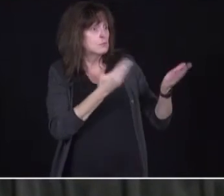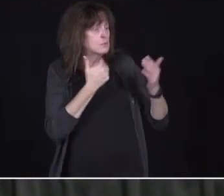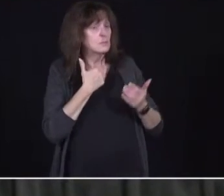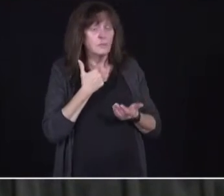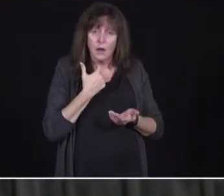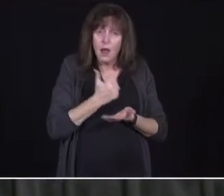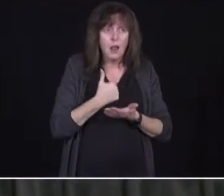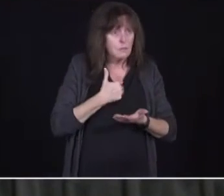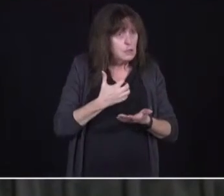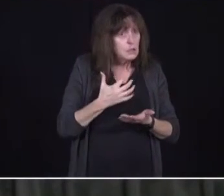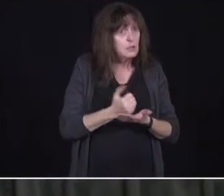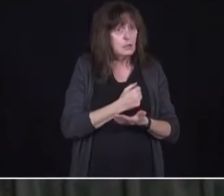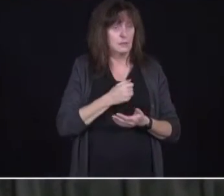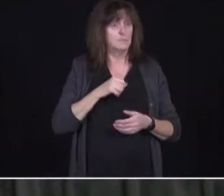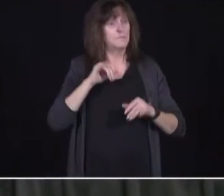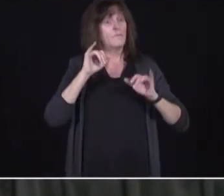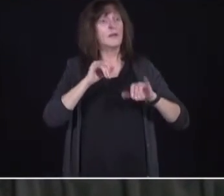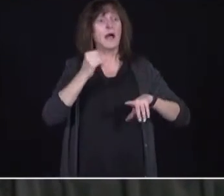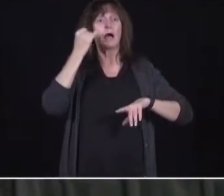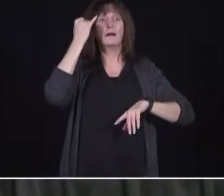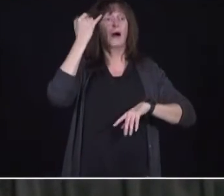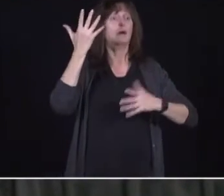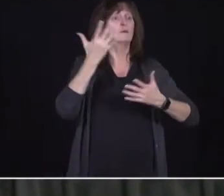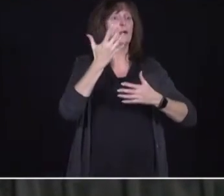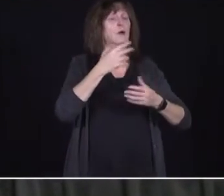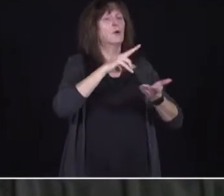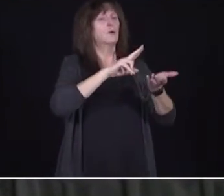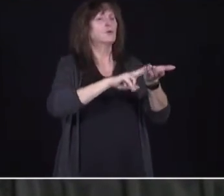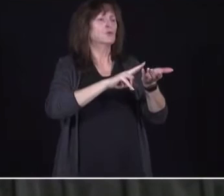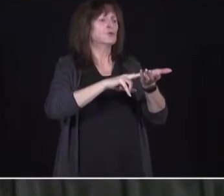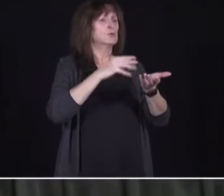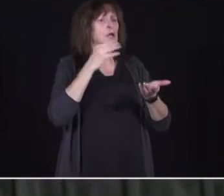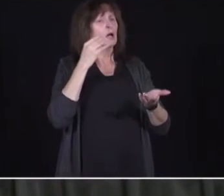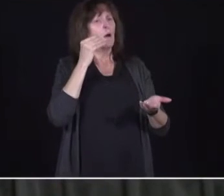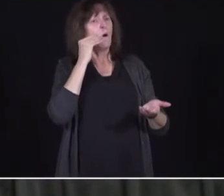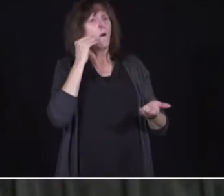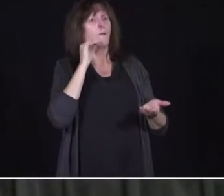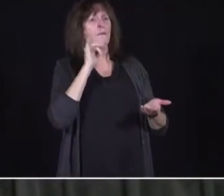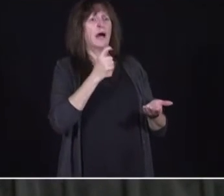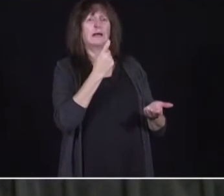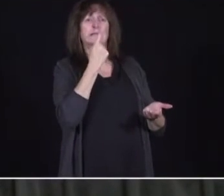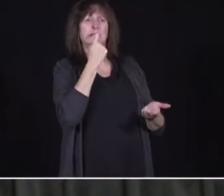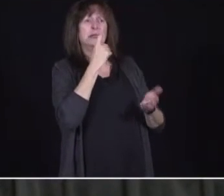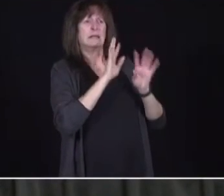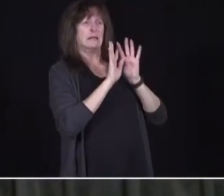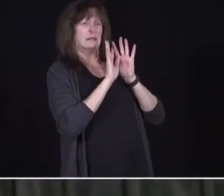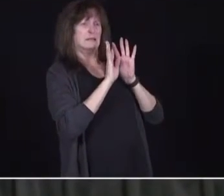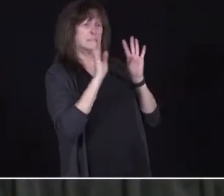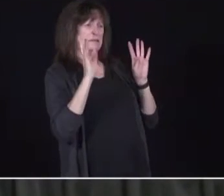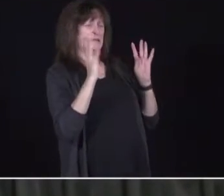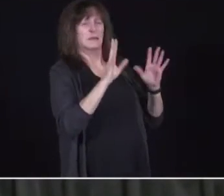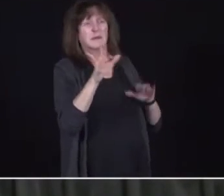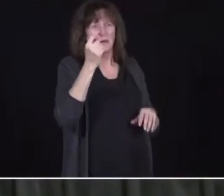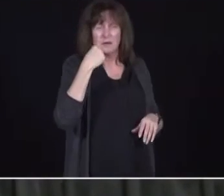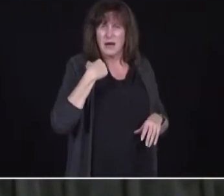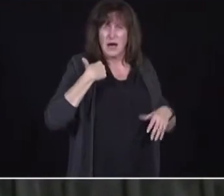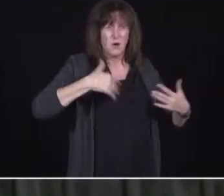We will take all the help we can get. I never refuse help. If it's the military, the red cross. Anyone.